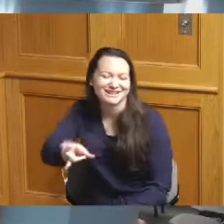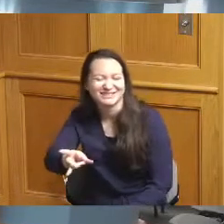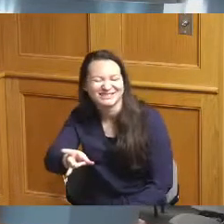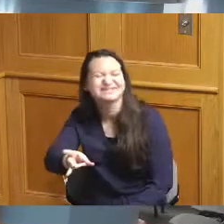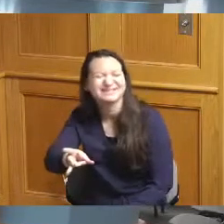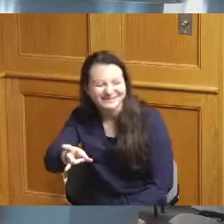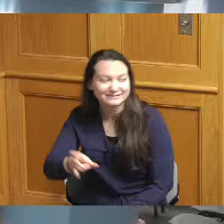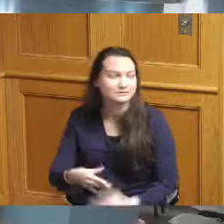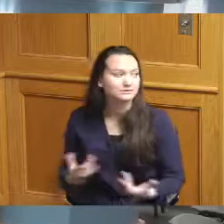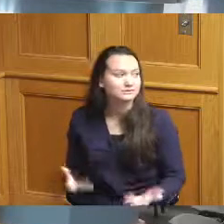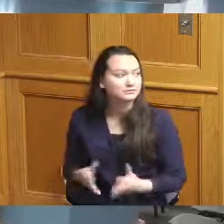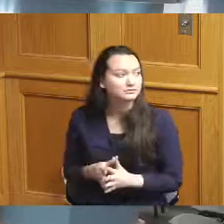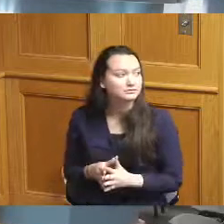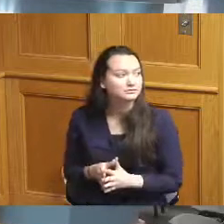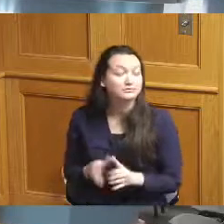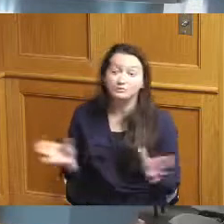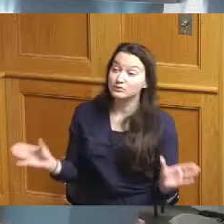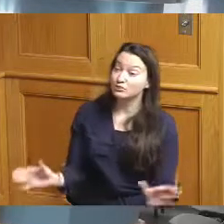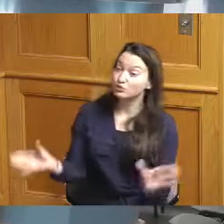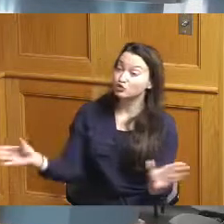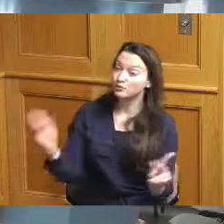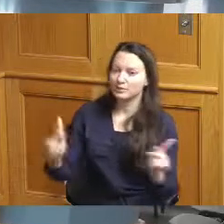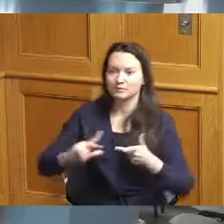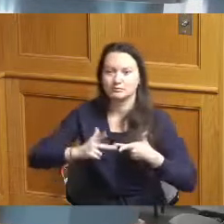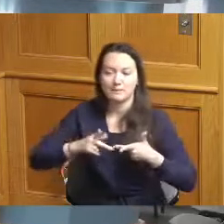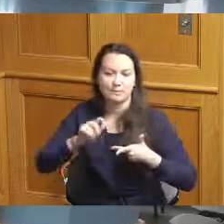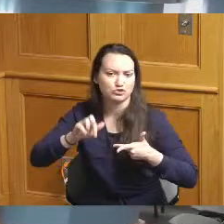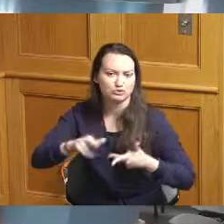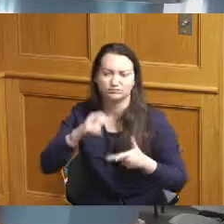anyway I just want to also encourage folks to get the booster it's no sweat didn't feel it